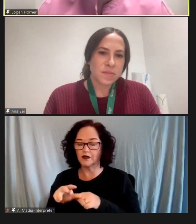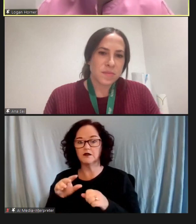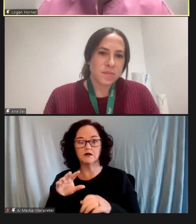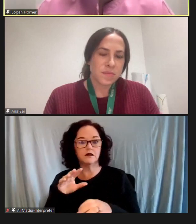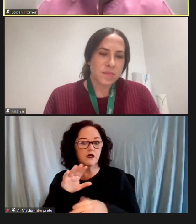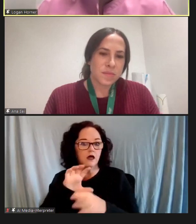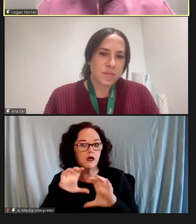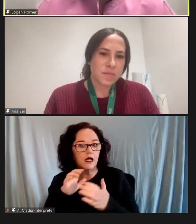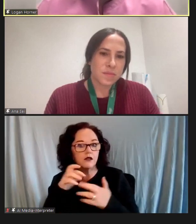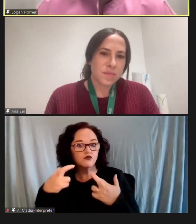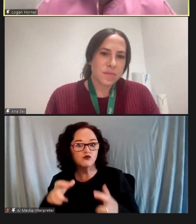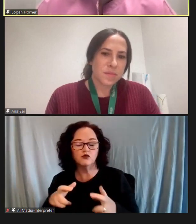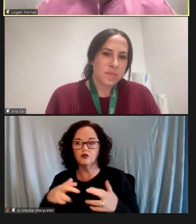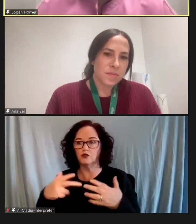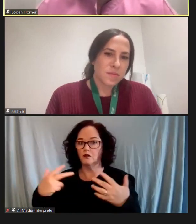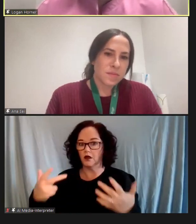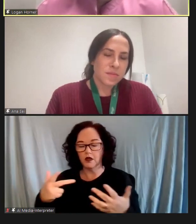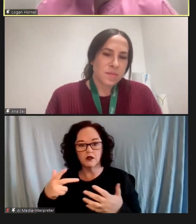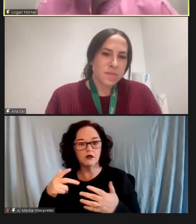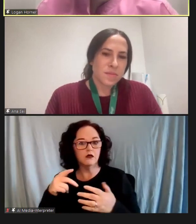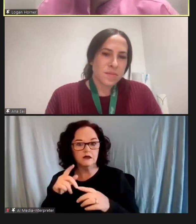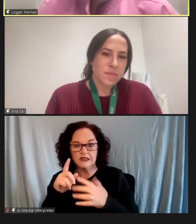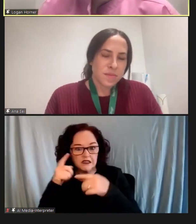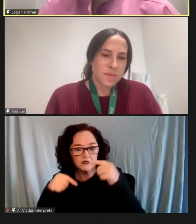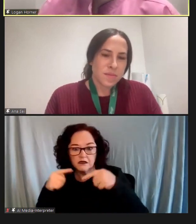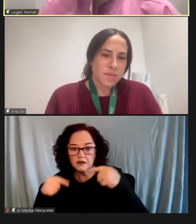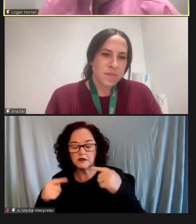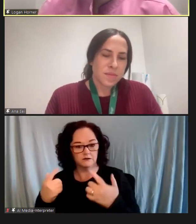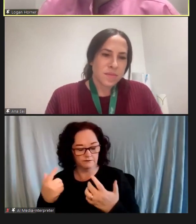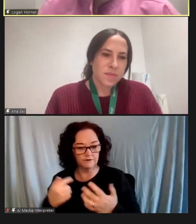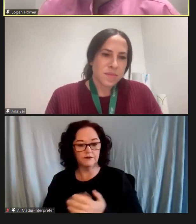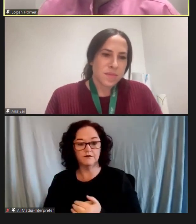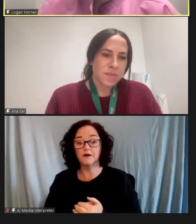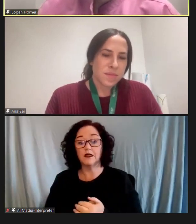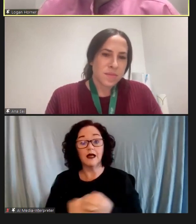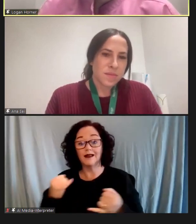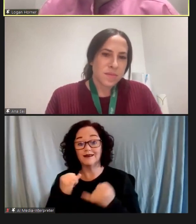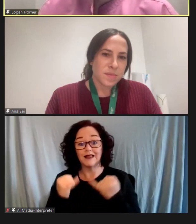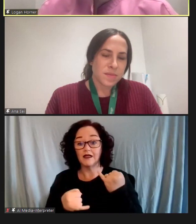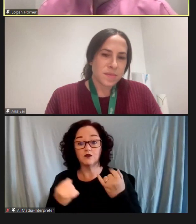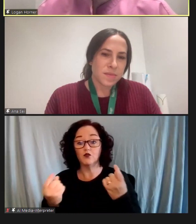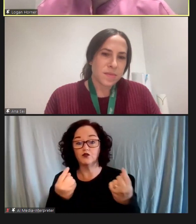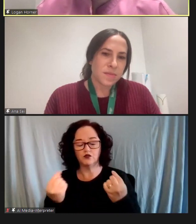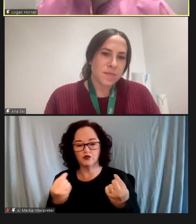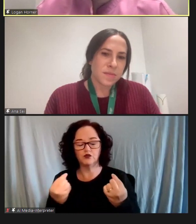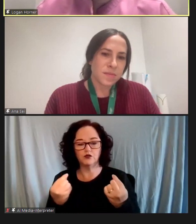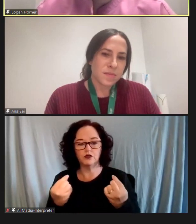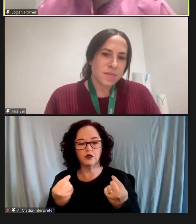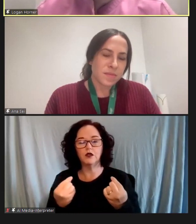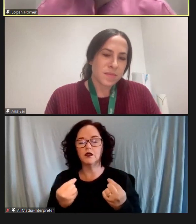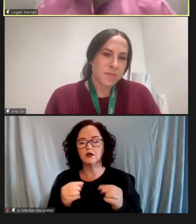things the last thing we usually do with